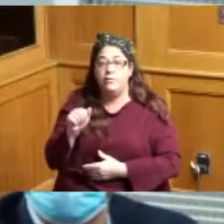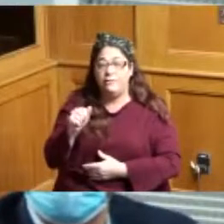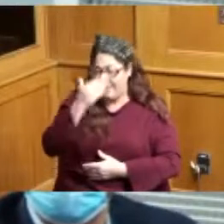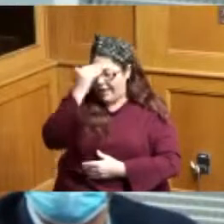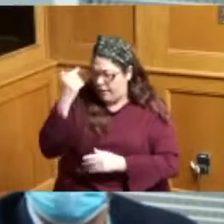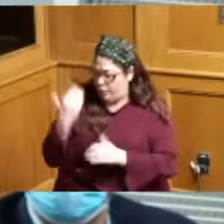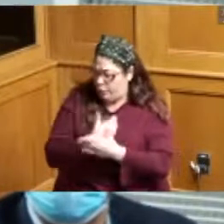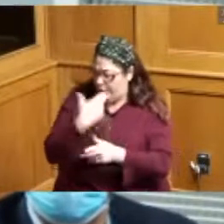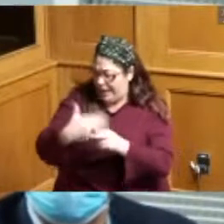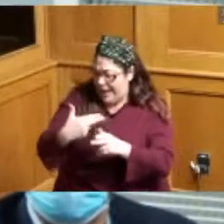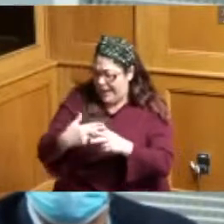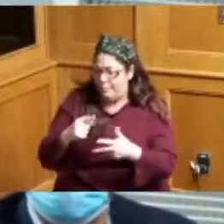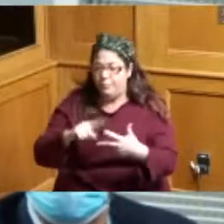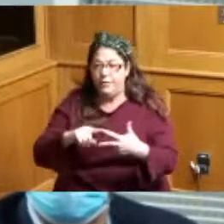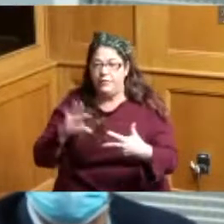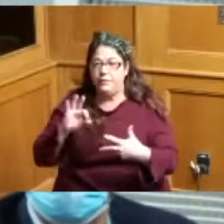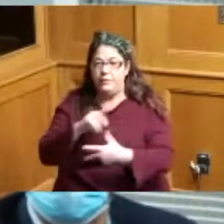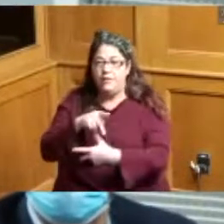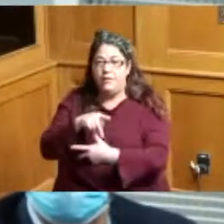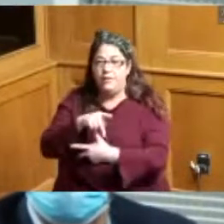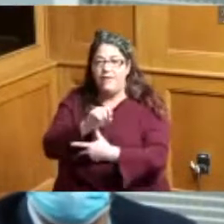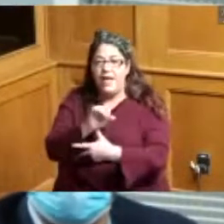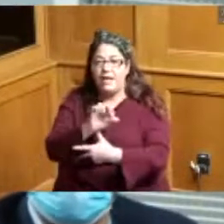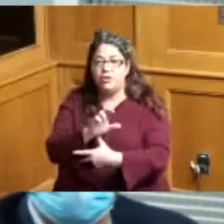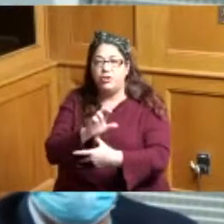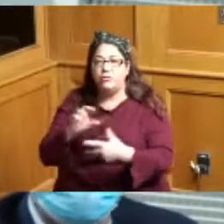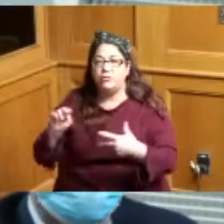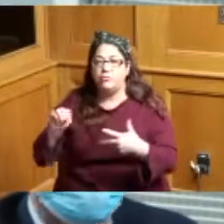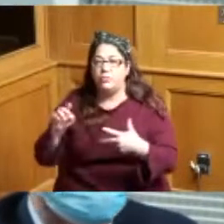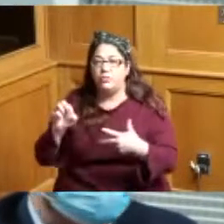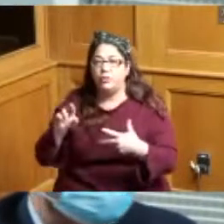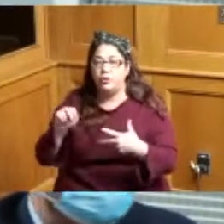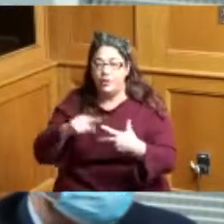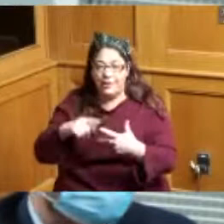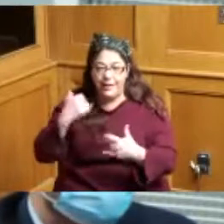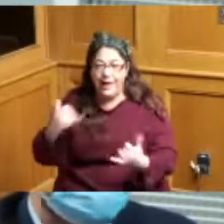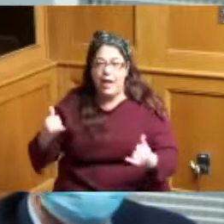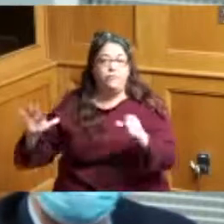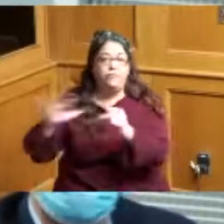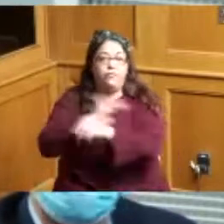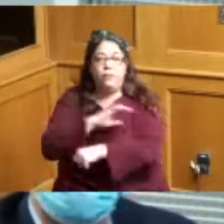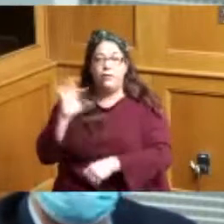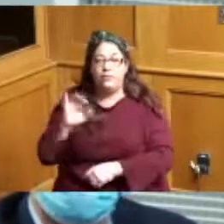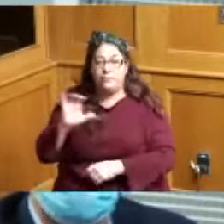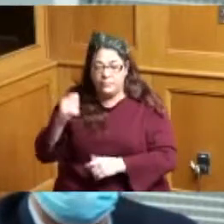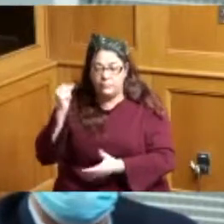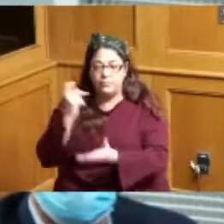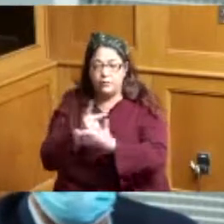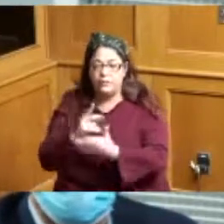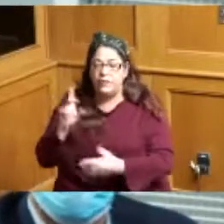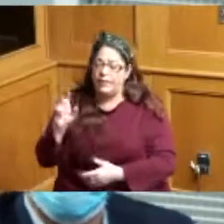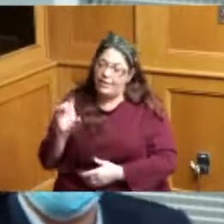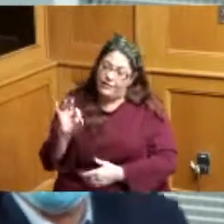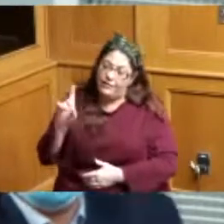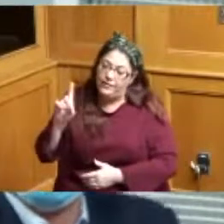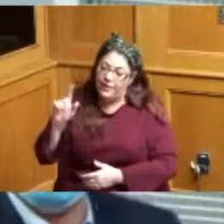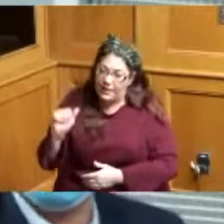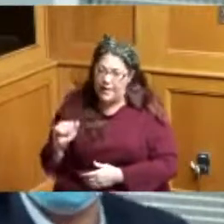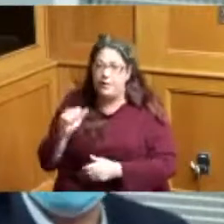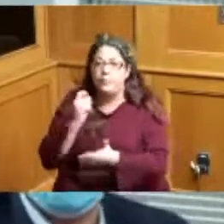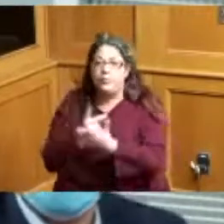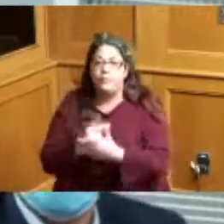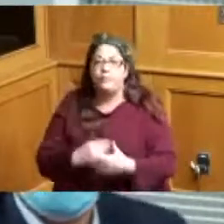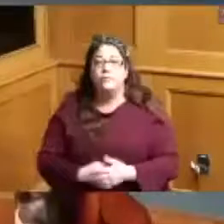it but Pfizer and Moderna are now fully approved and the homebound team has access to all of those